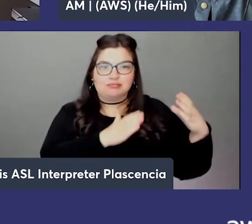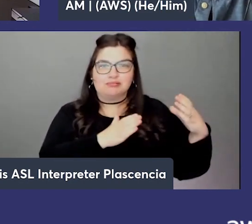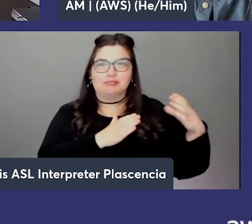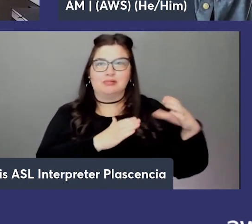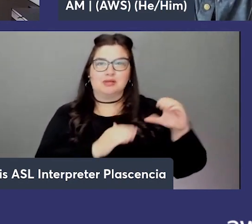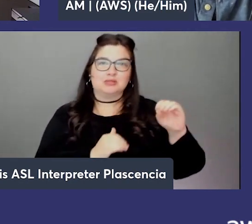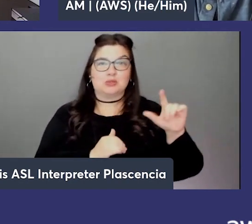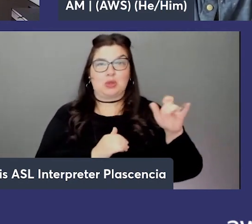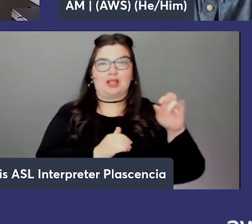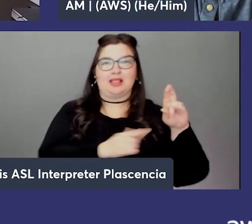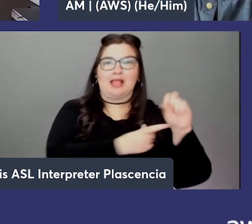You can guess how old I am.